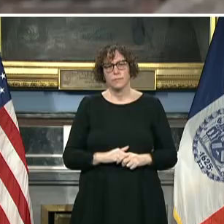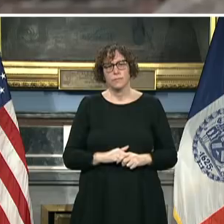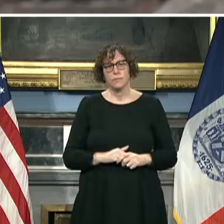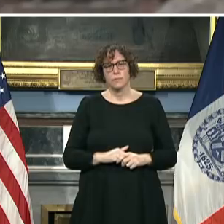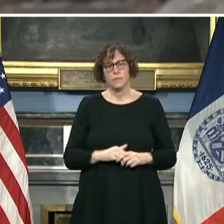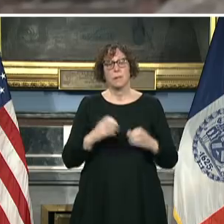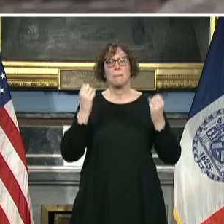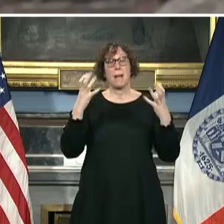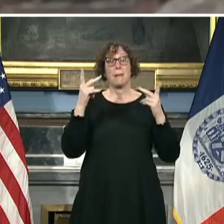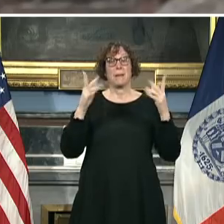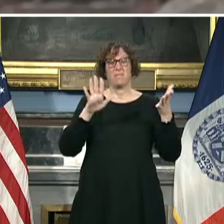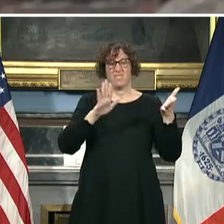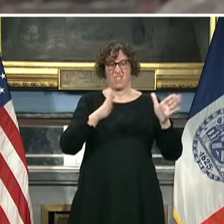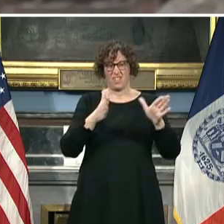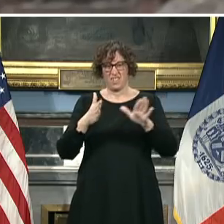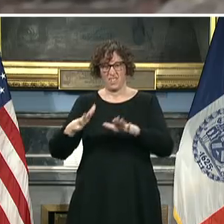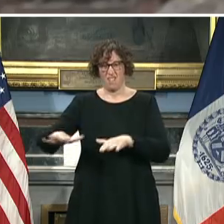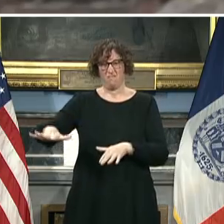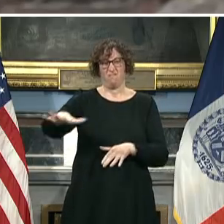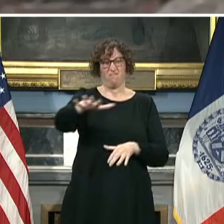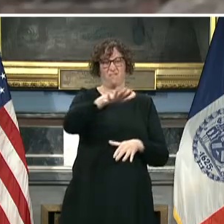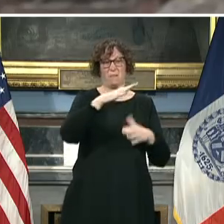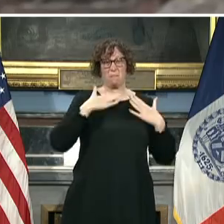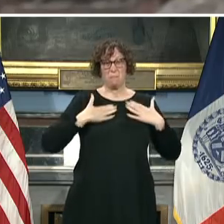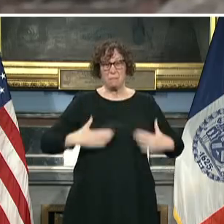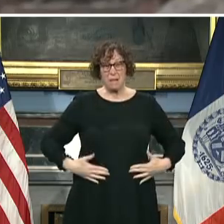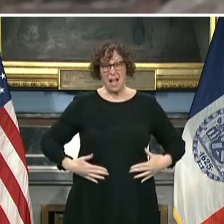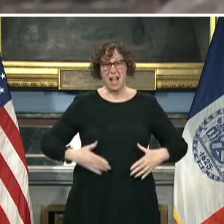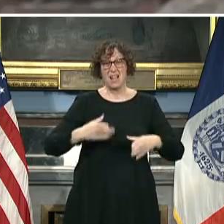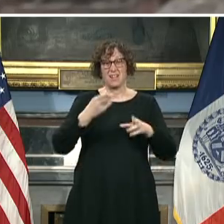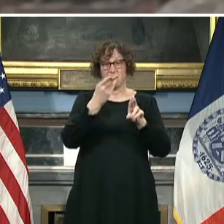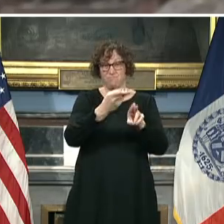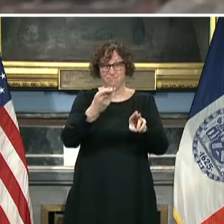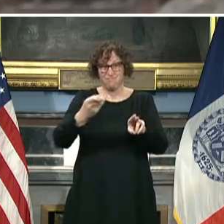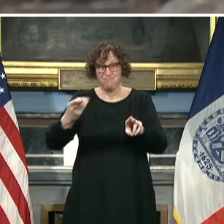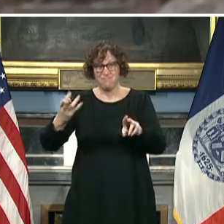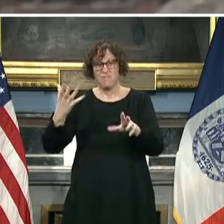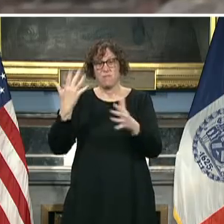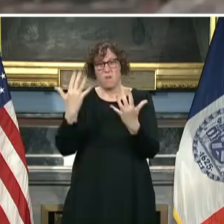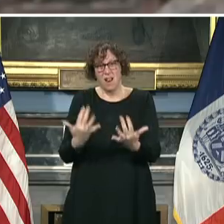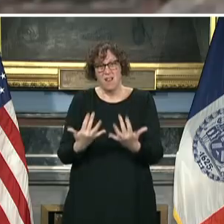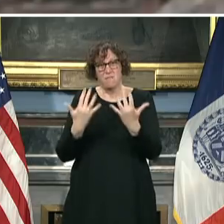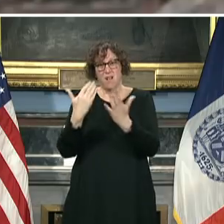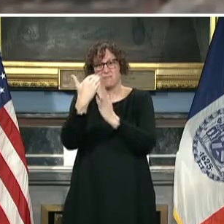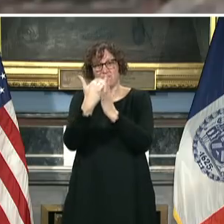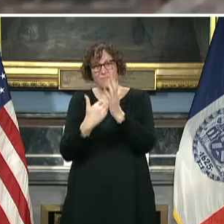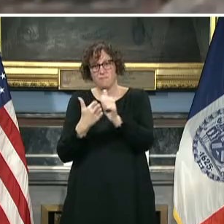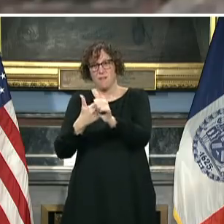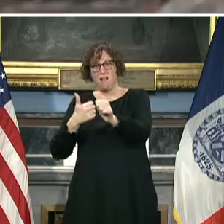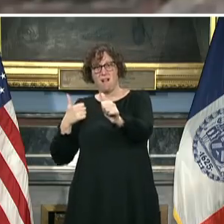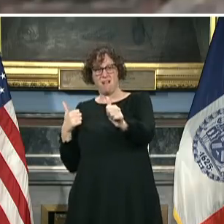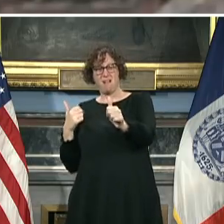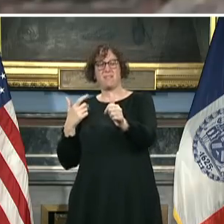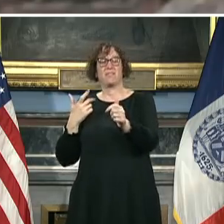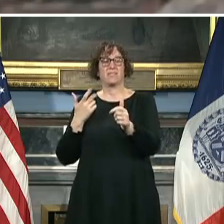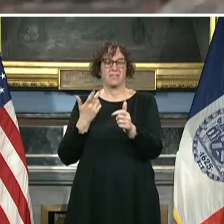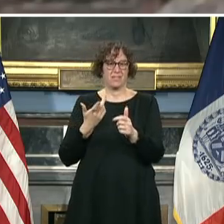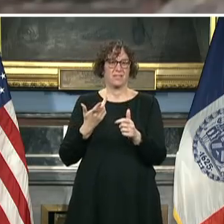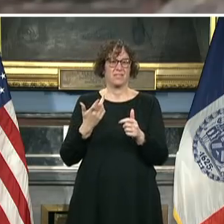THERE'S GOING TO BE A BACKLOG OF BODIES WAITING FOR CREMATION IN